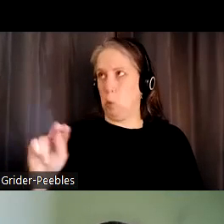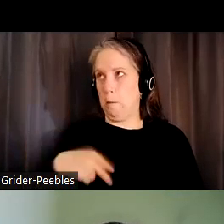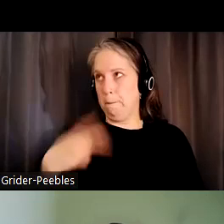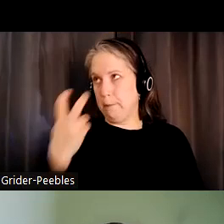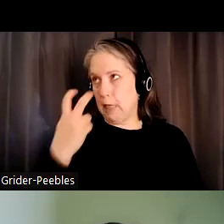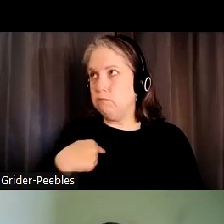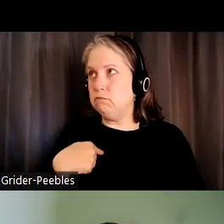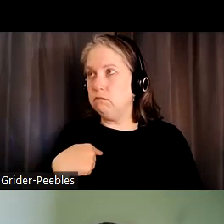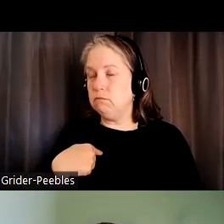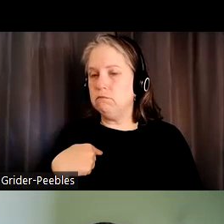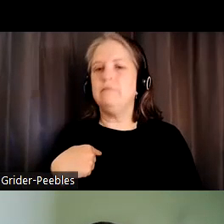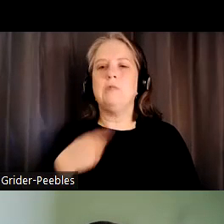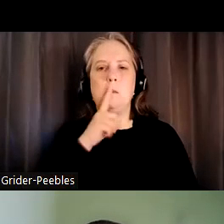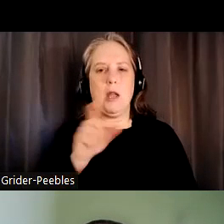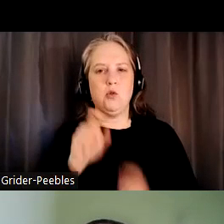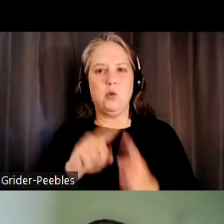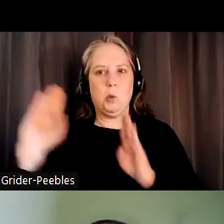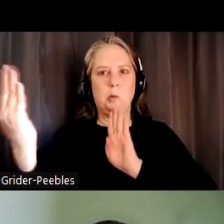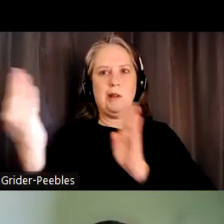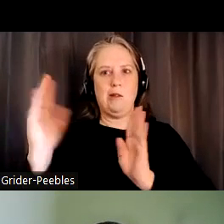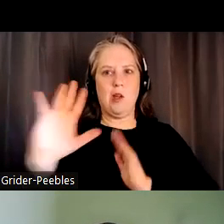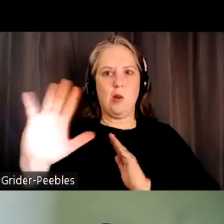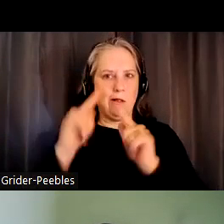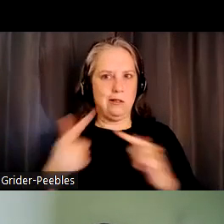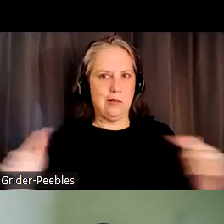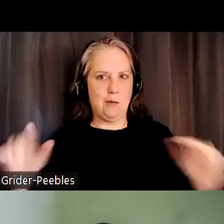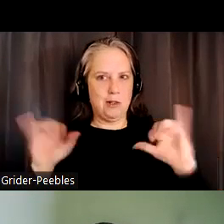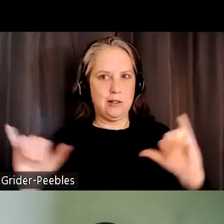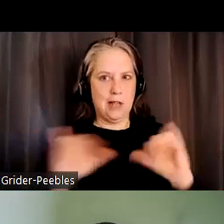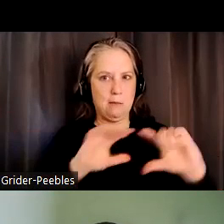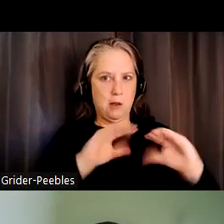Mirroring your language really opens that space, opens that opportunity.